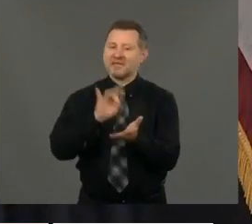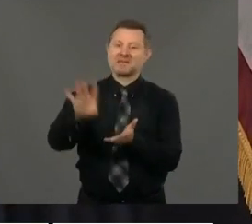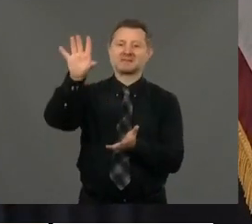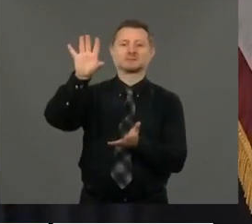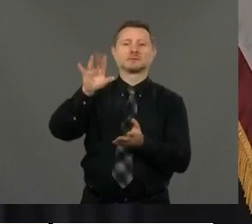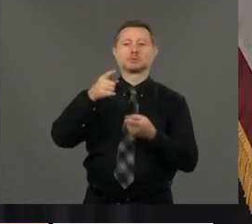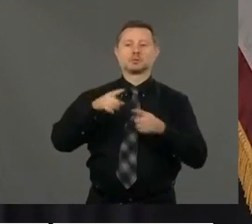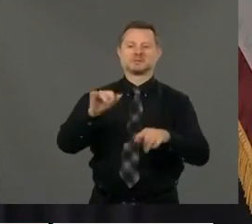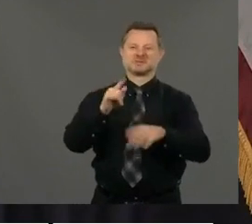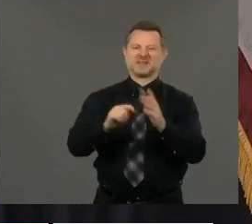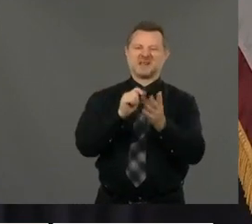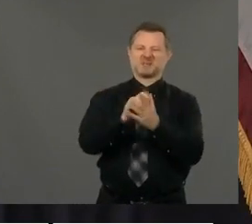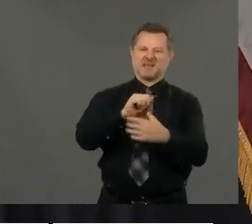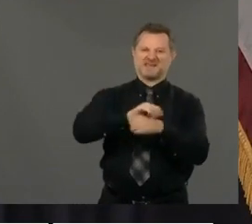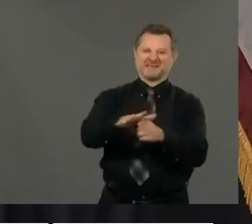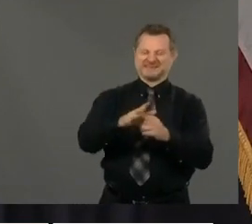JUNE. WE EXTENDED THAT THROUGH COVID HARDSHIP RELATED.